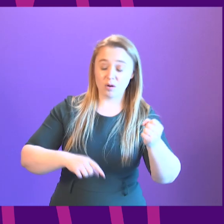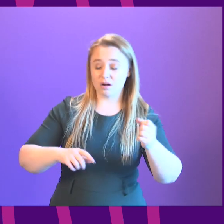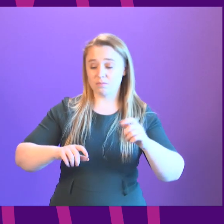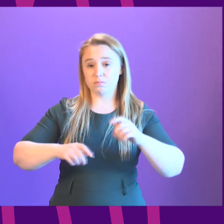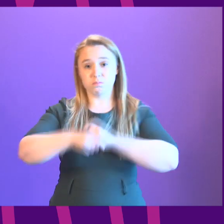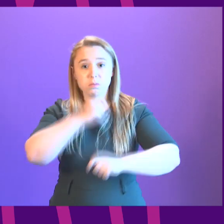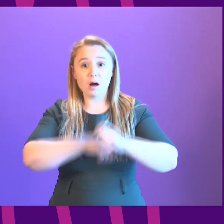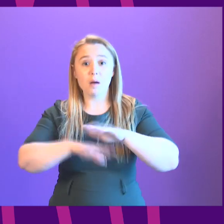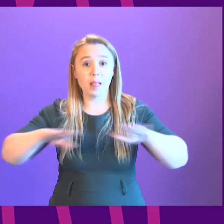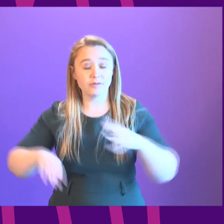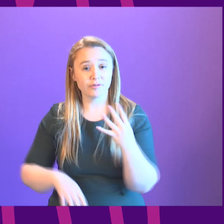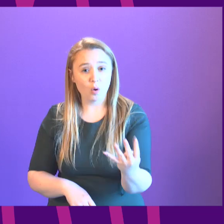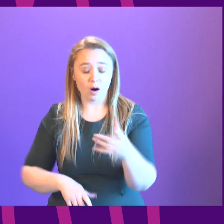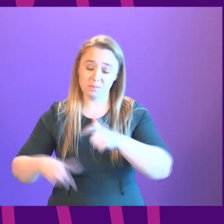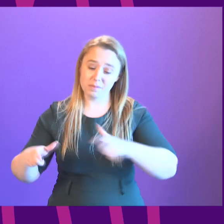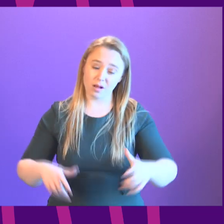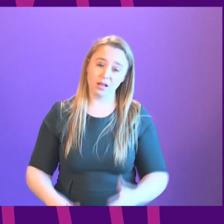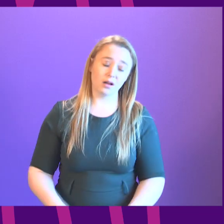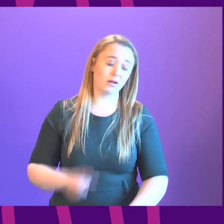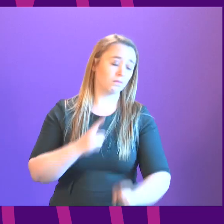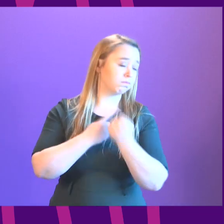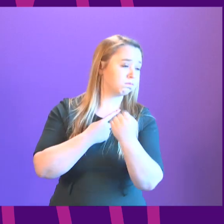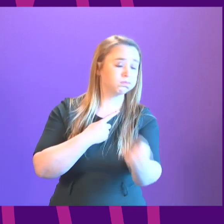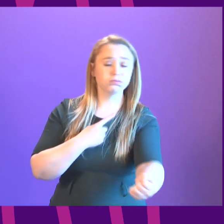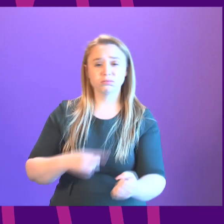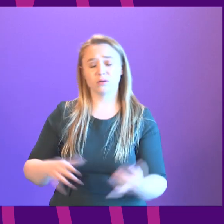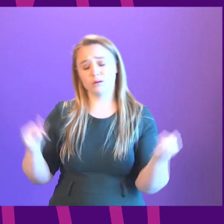this Saturday. That would have been particularly devastating for those areas that are currently